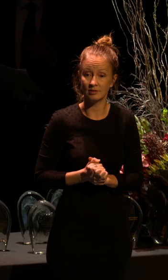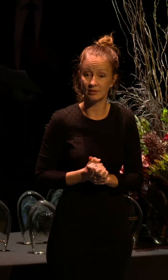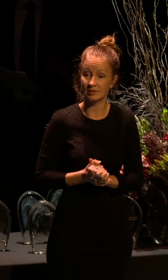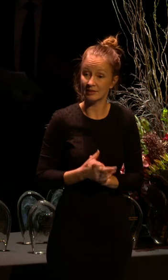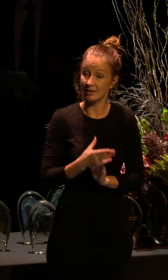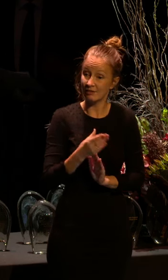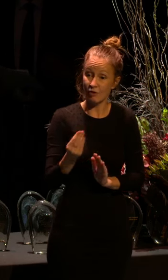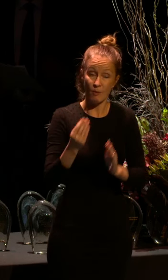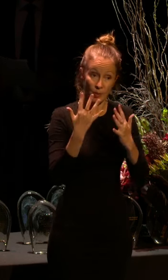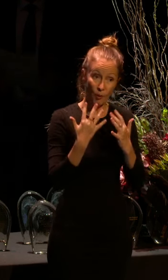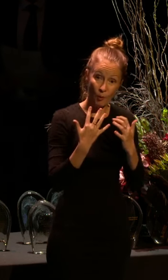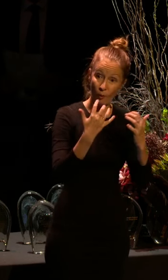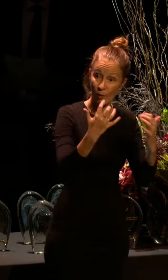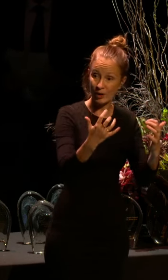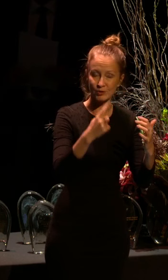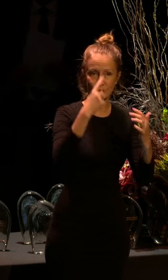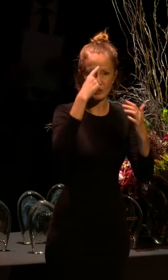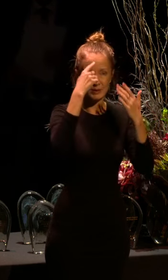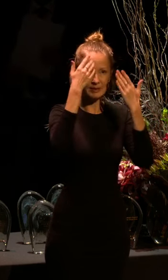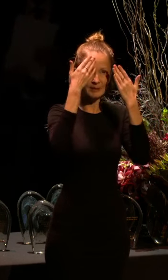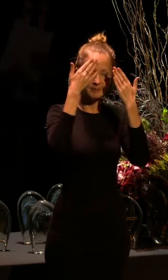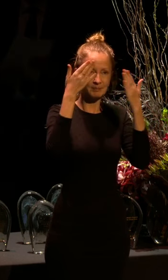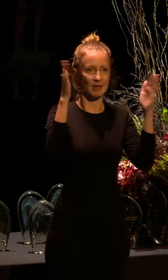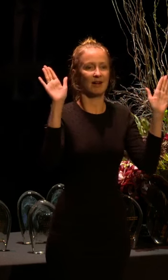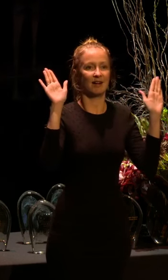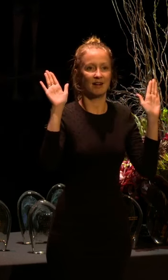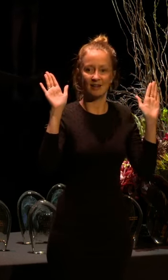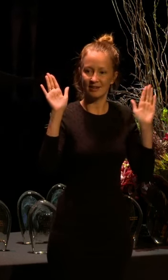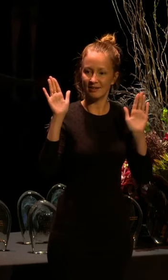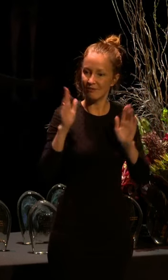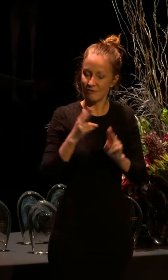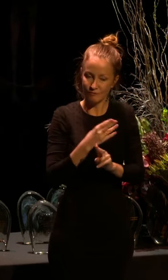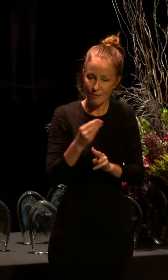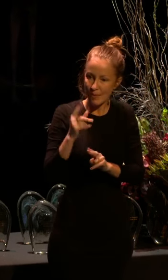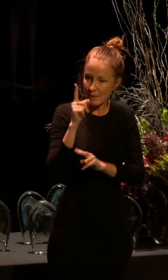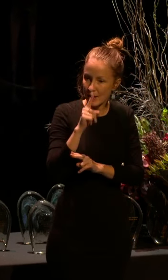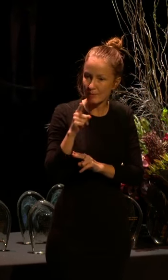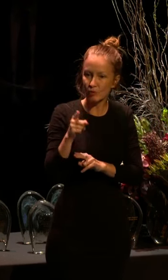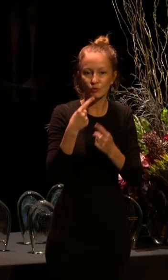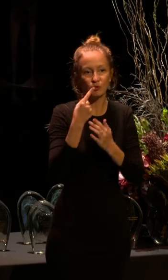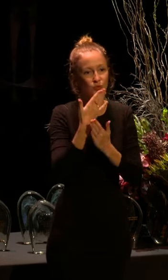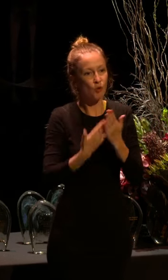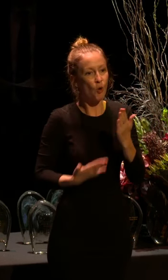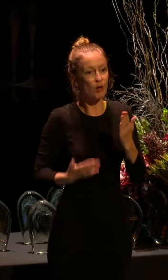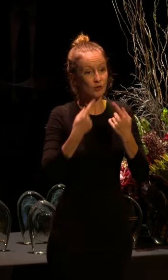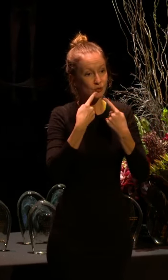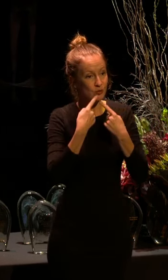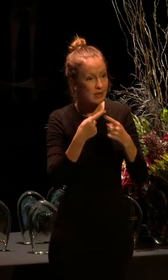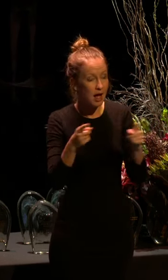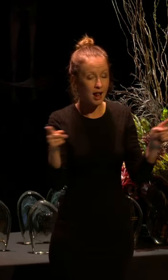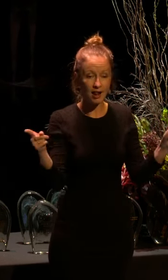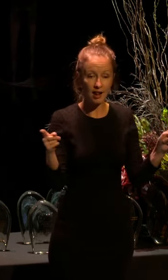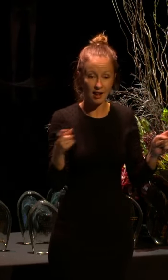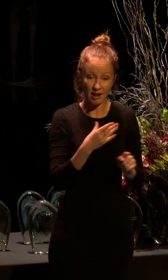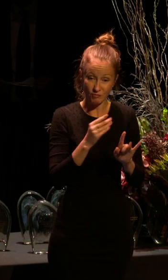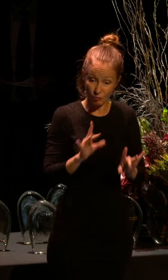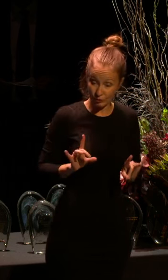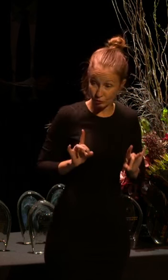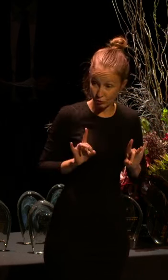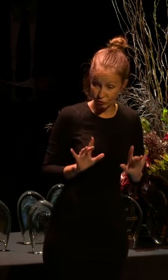to those whose stories you tell, and on behalf of a nation that your creativity connects,